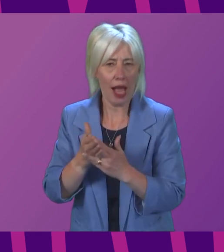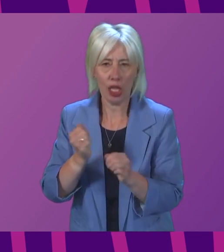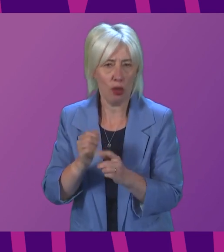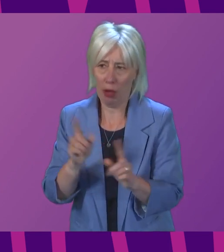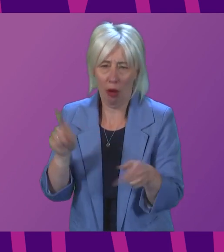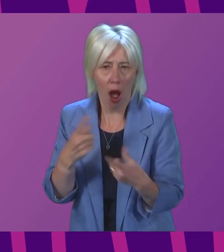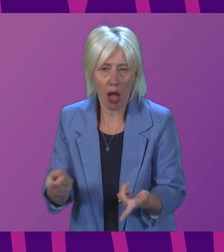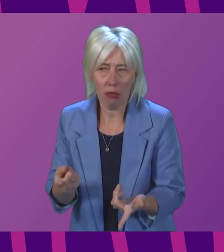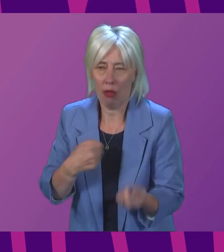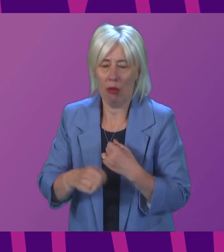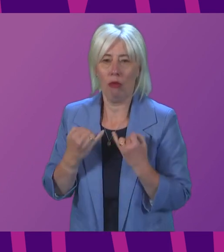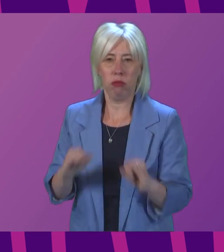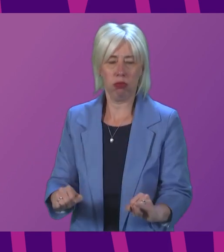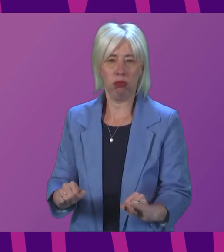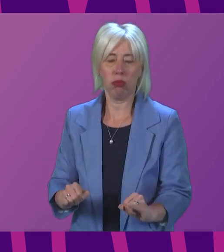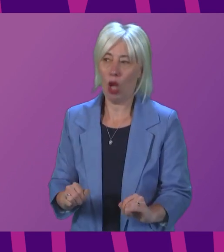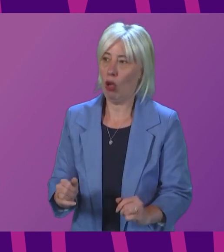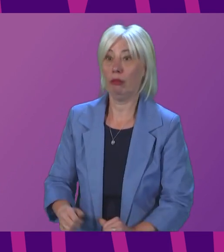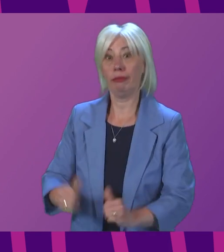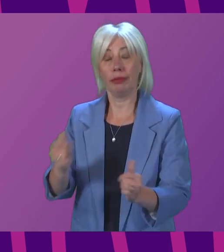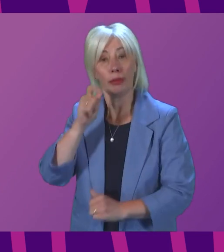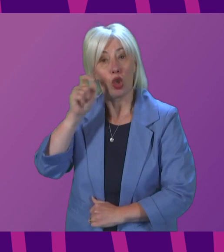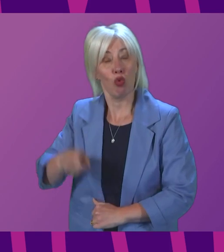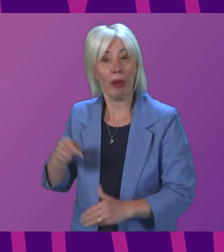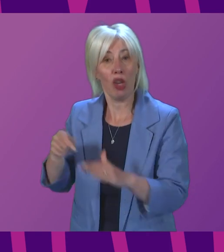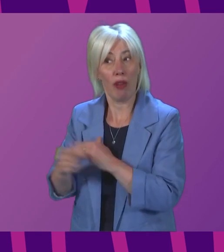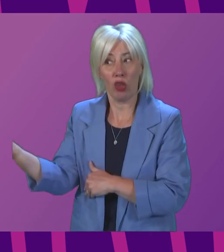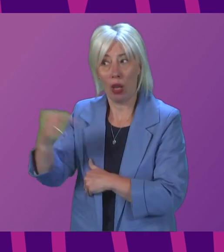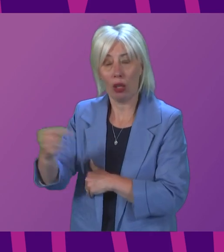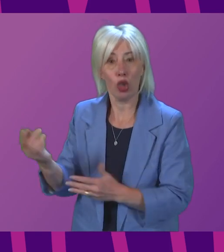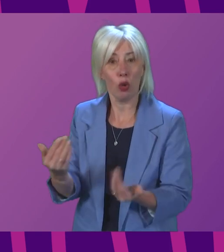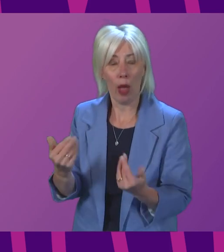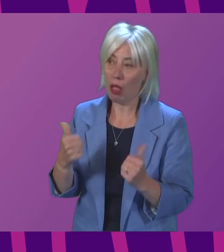Given the very welcome arrival of many thousands of Ukrainian refugees, what steps are the